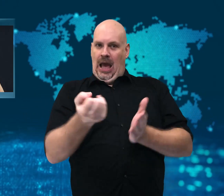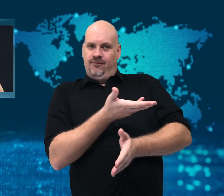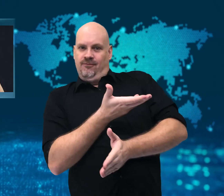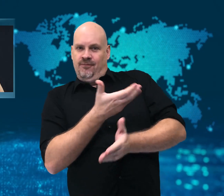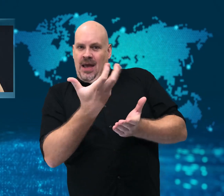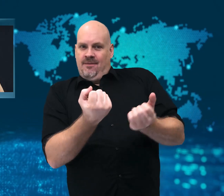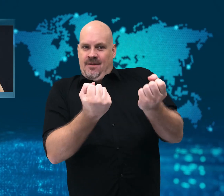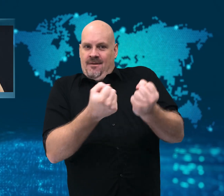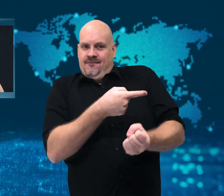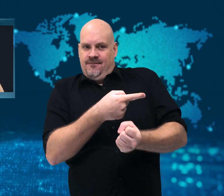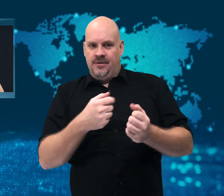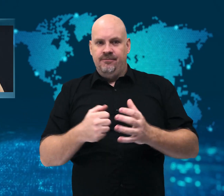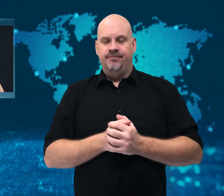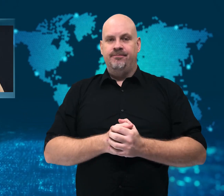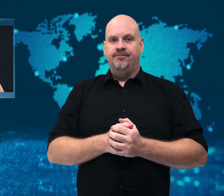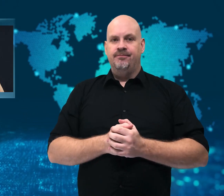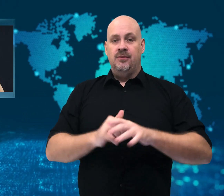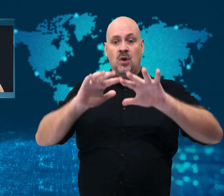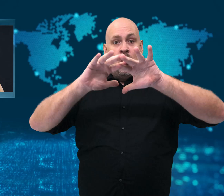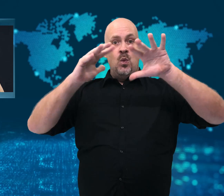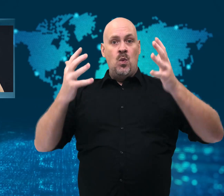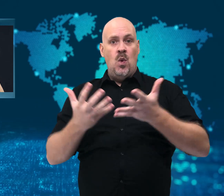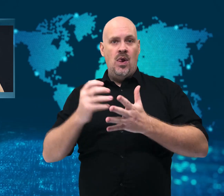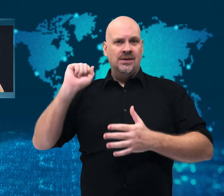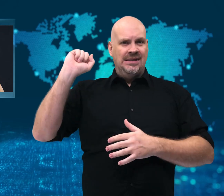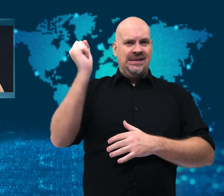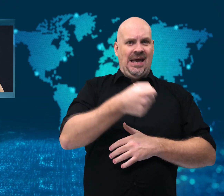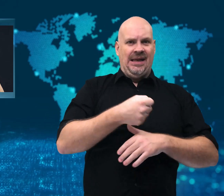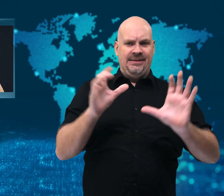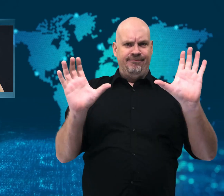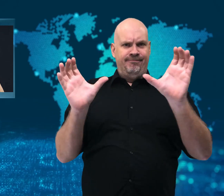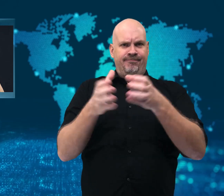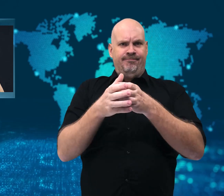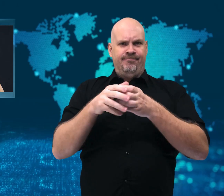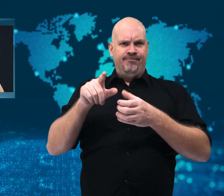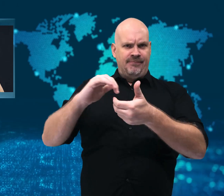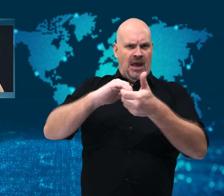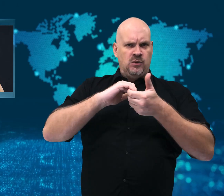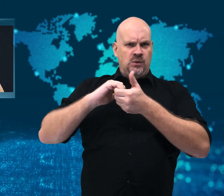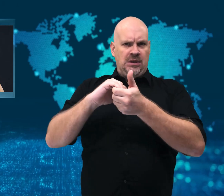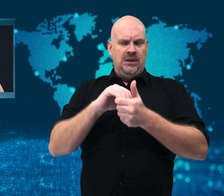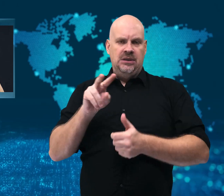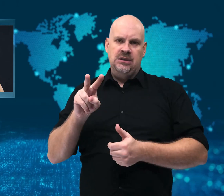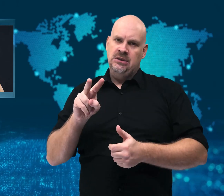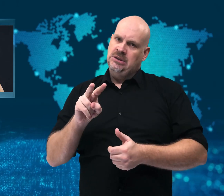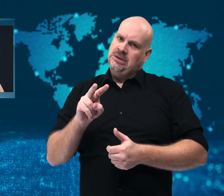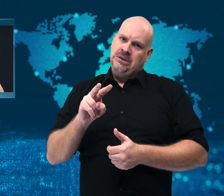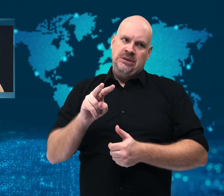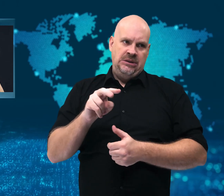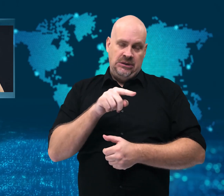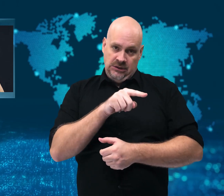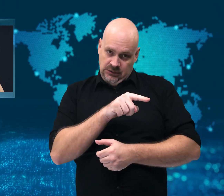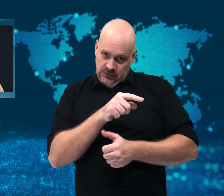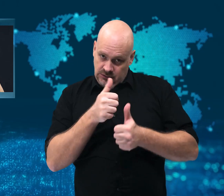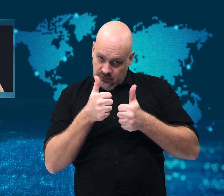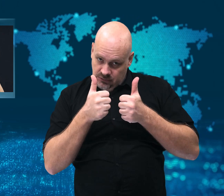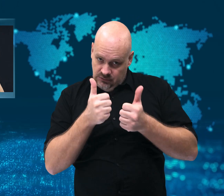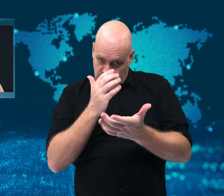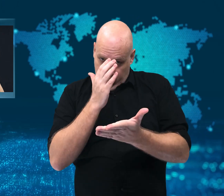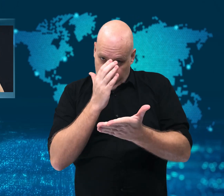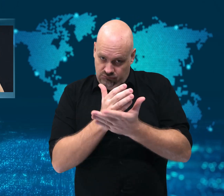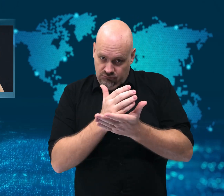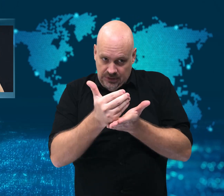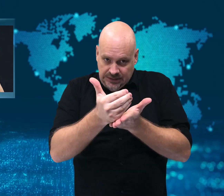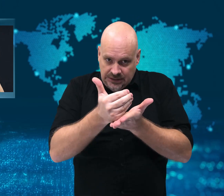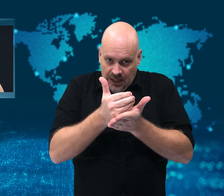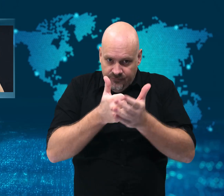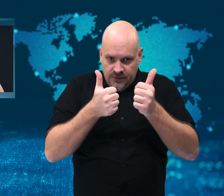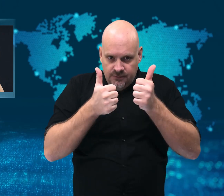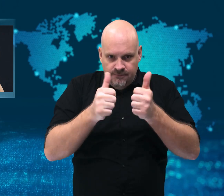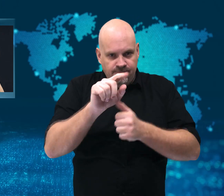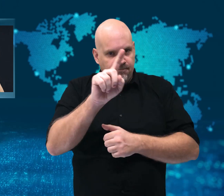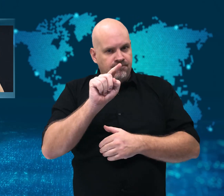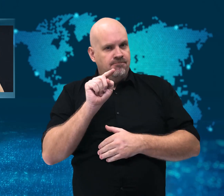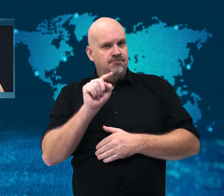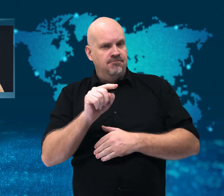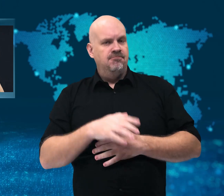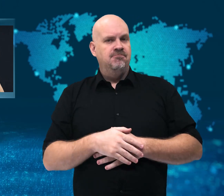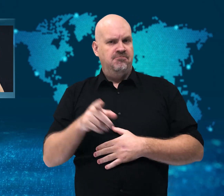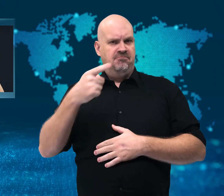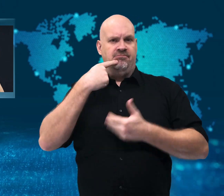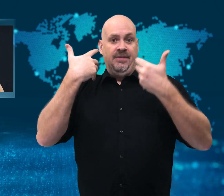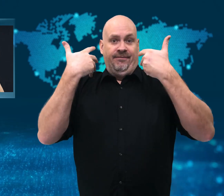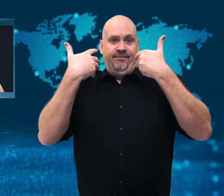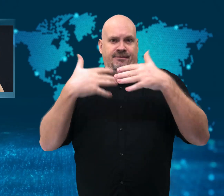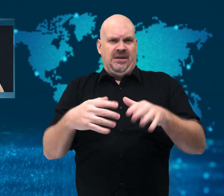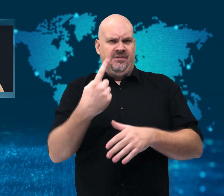The World Tennis Association (WTA) is increasingly concerned for her safety,